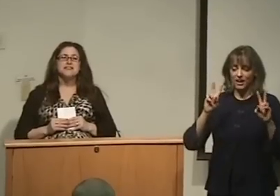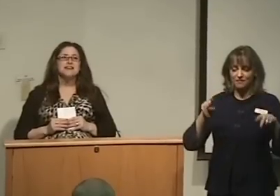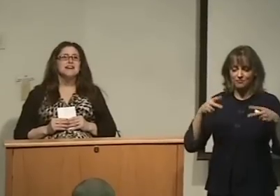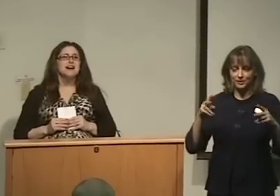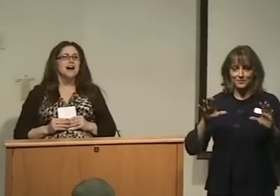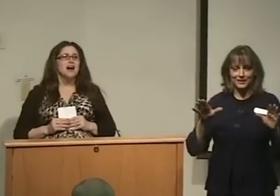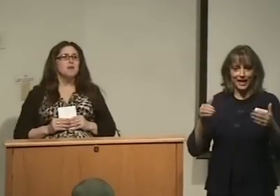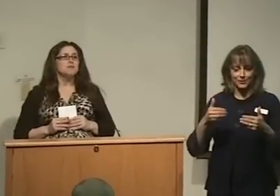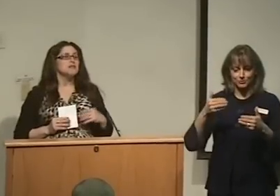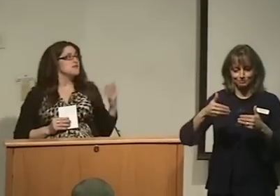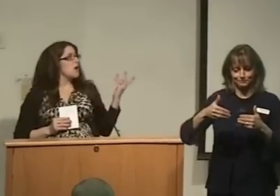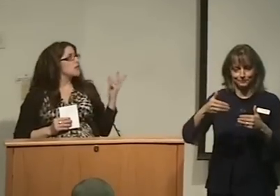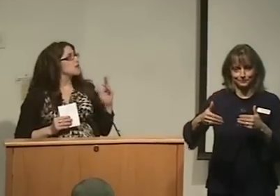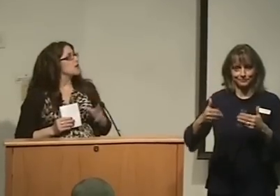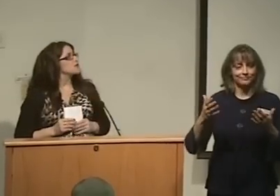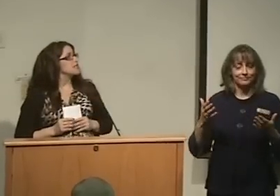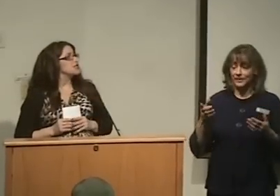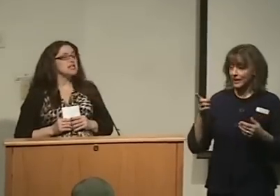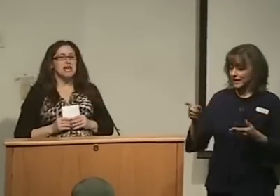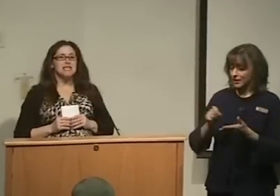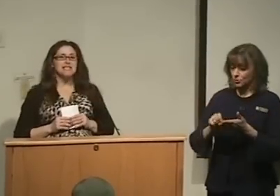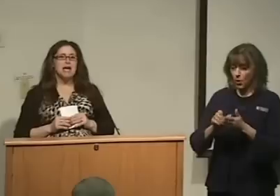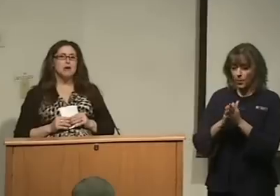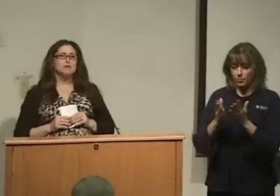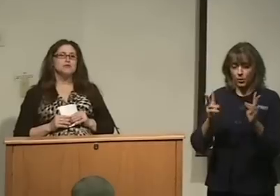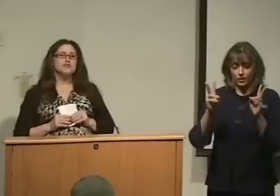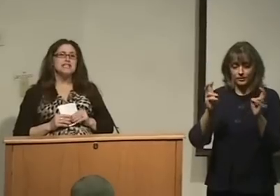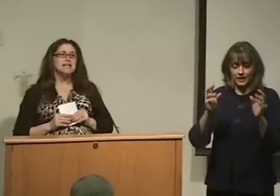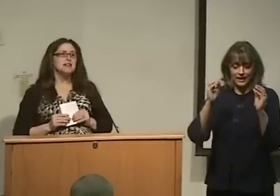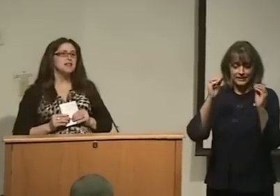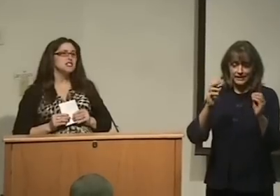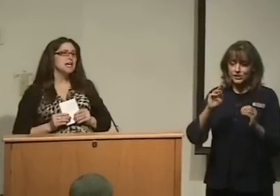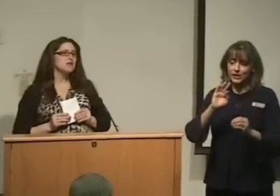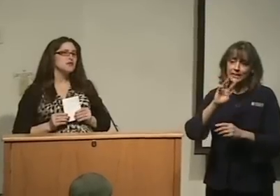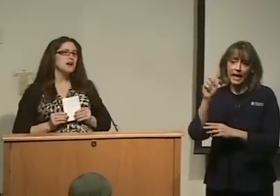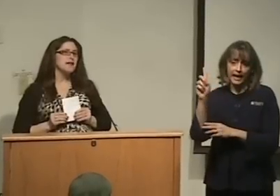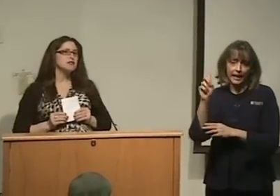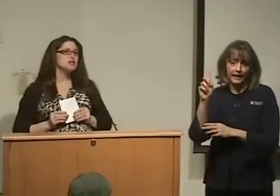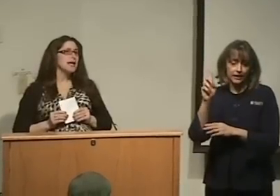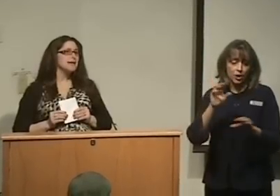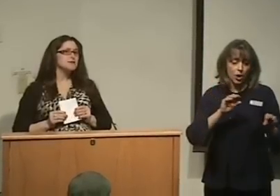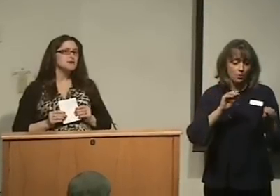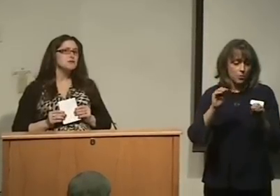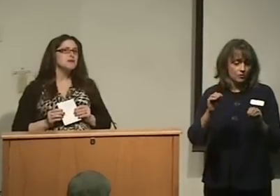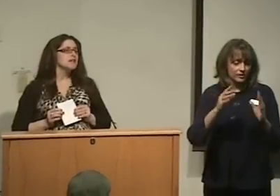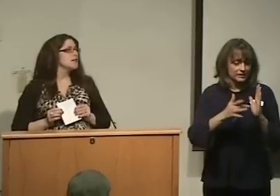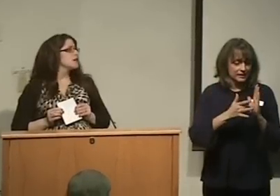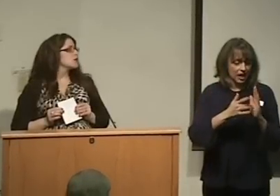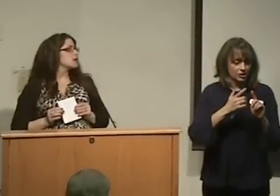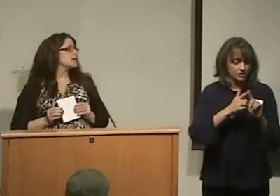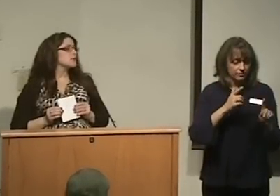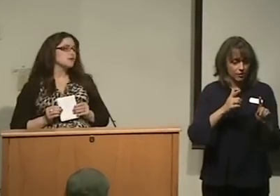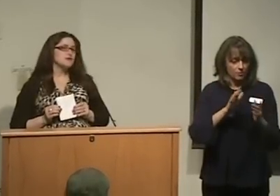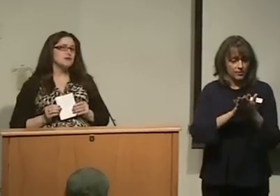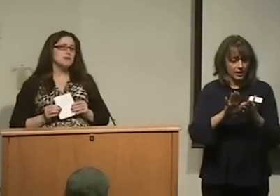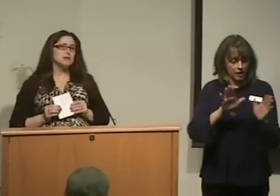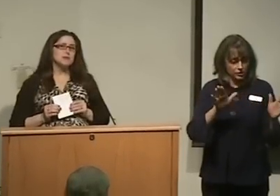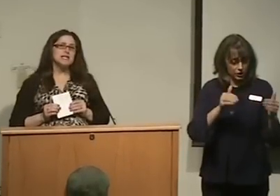He's author of Teaching Naked: How Moving Technology Out of Your College Classroom Will Improve Student Learning